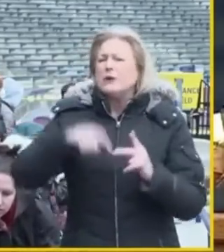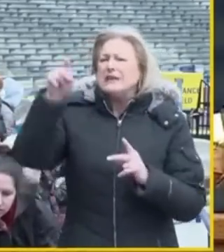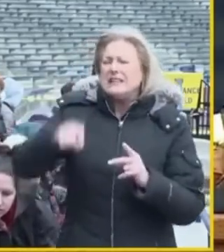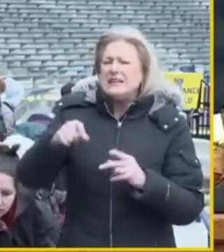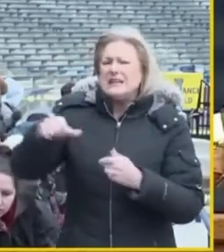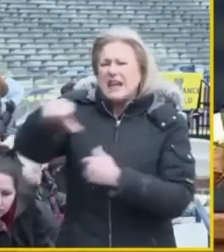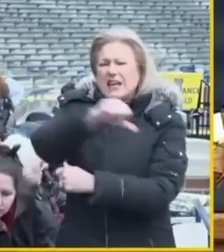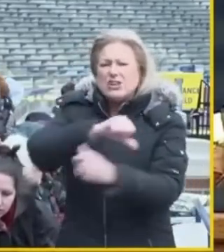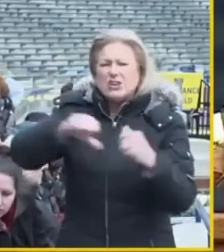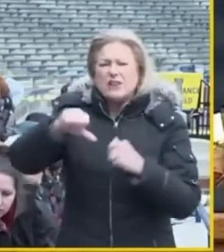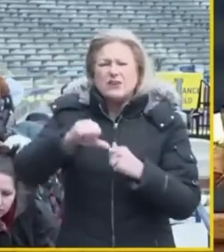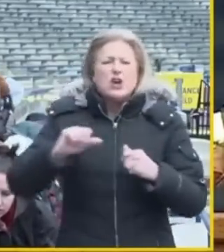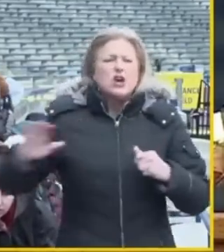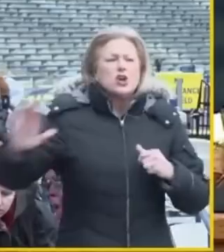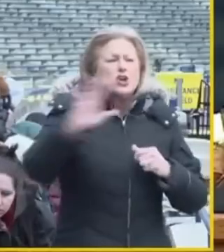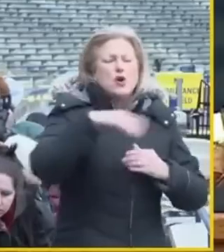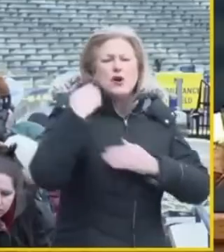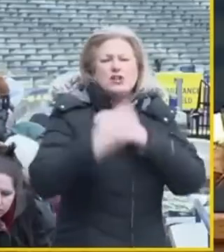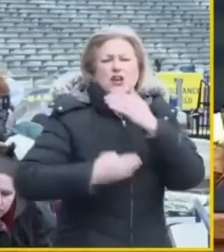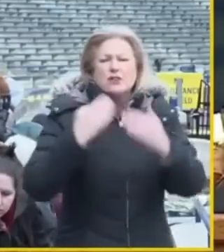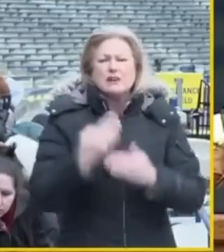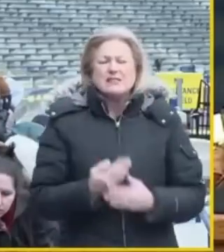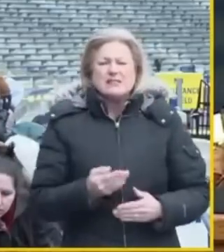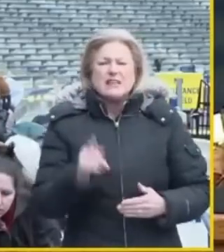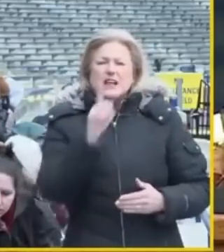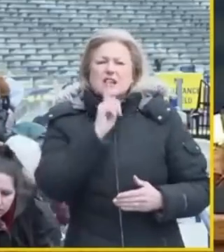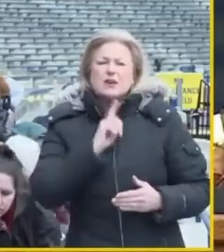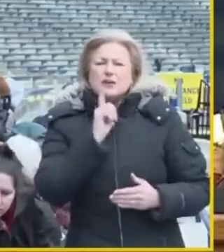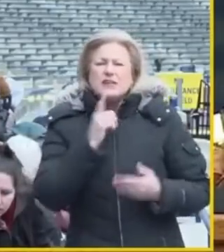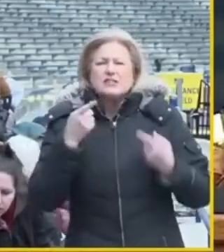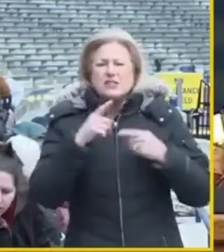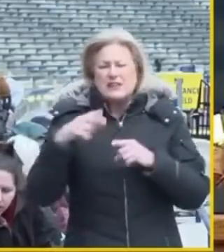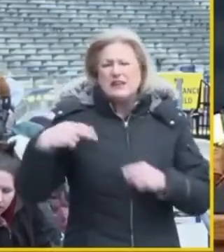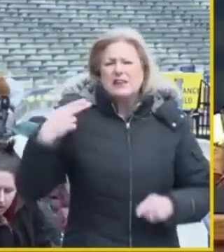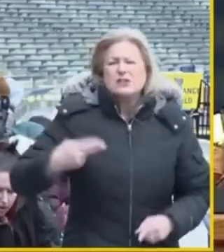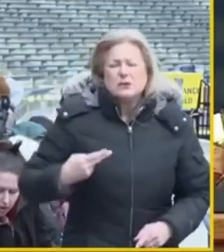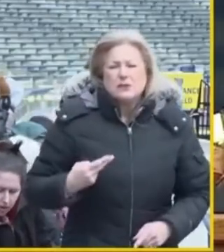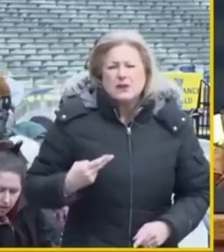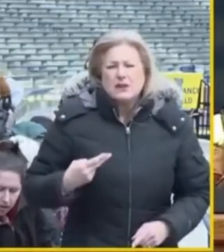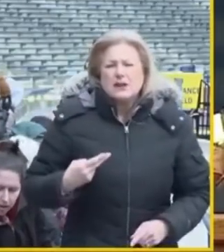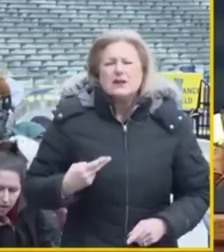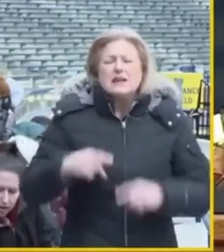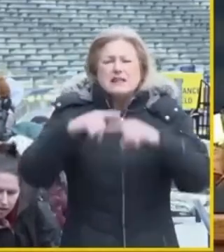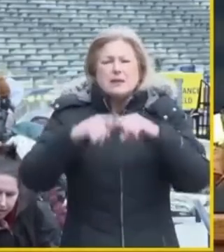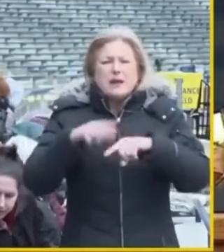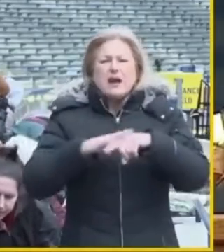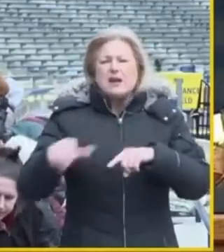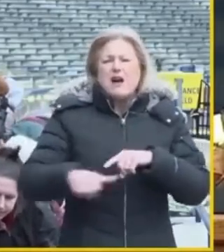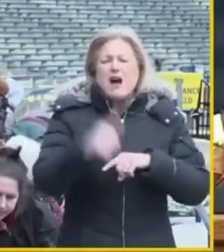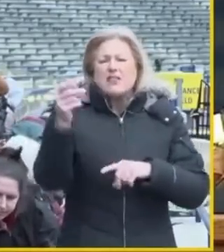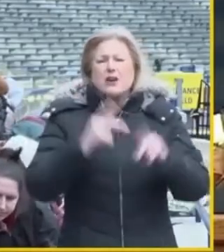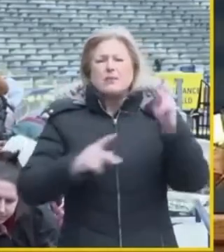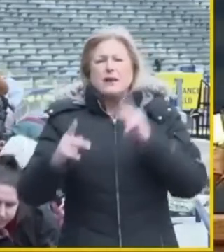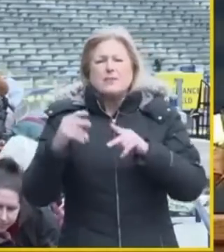Your generation is the loneliest in our history, and relying on others and community and each other